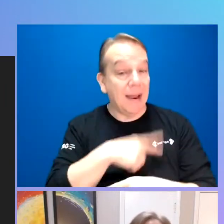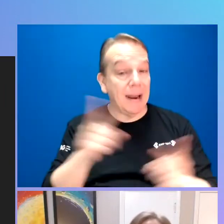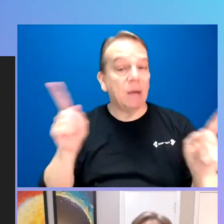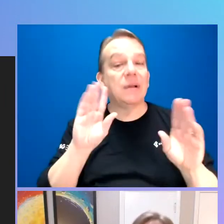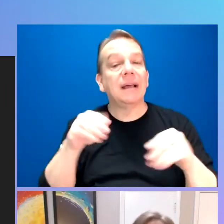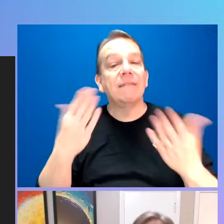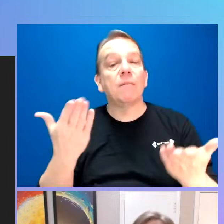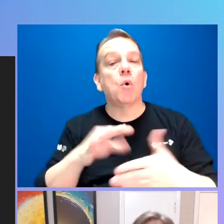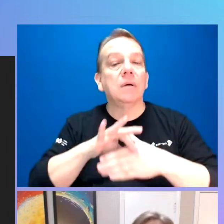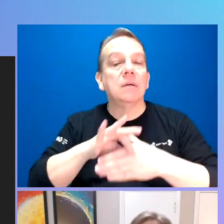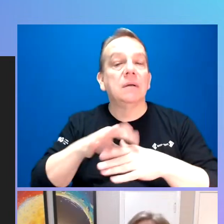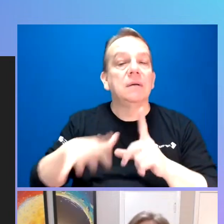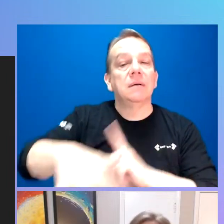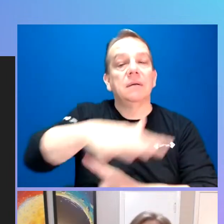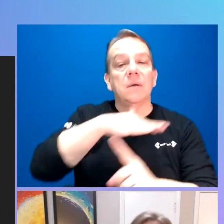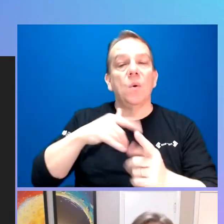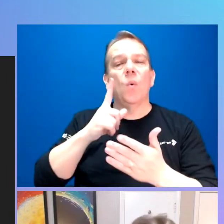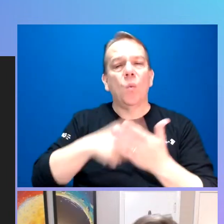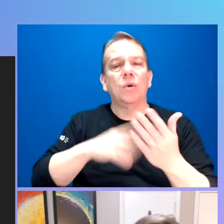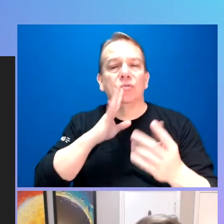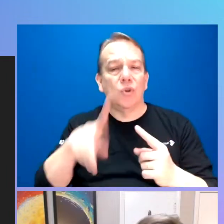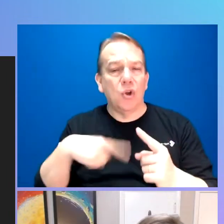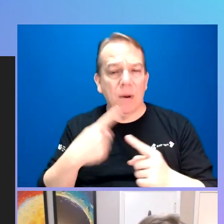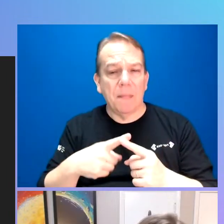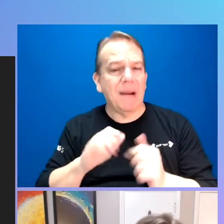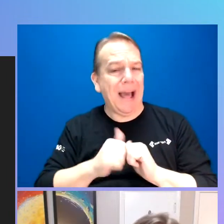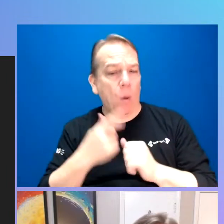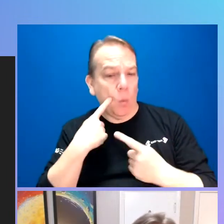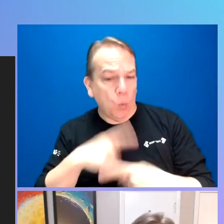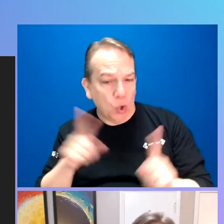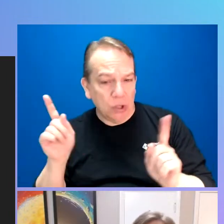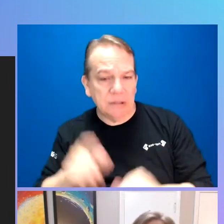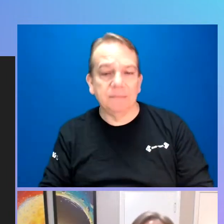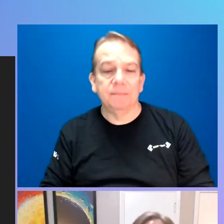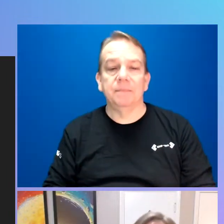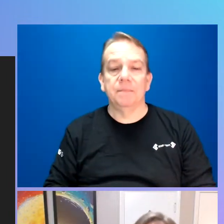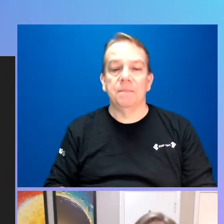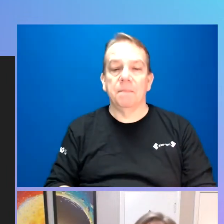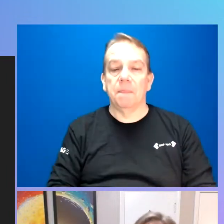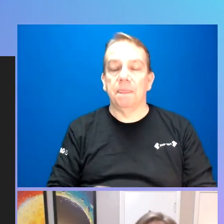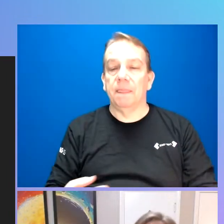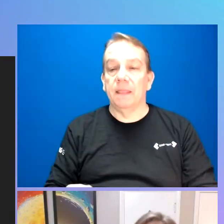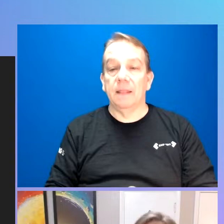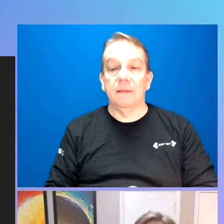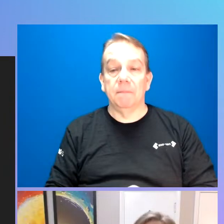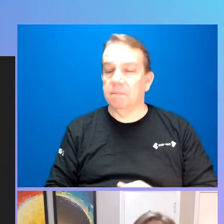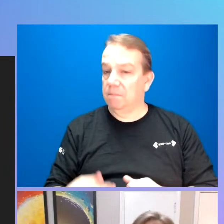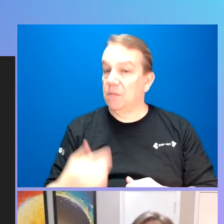what an element is and how it might work. We also know what